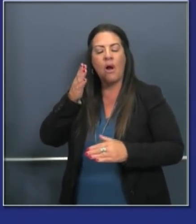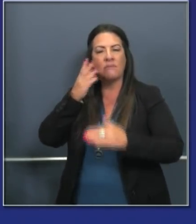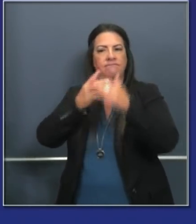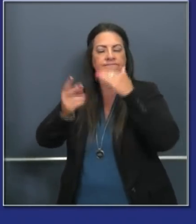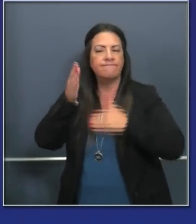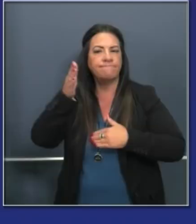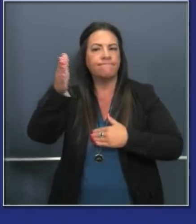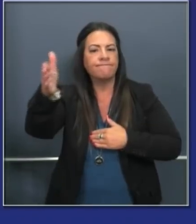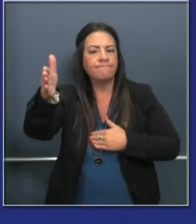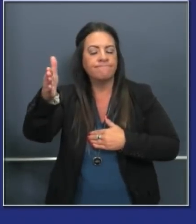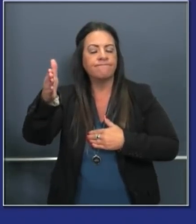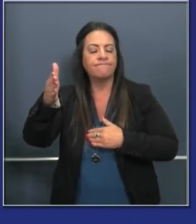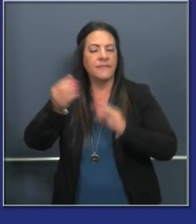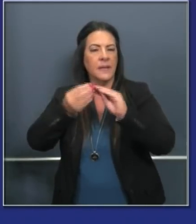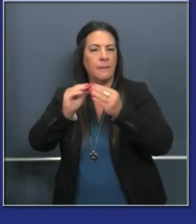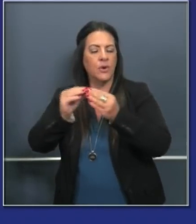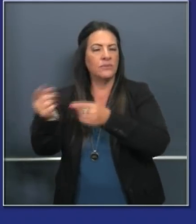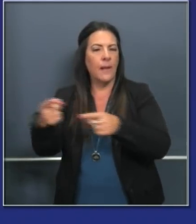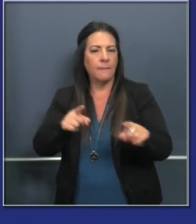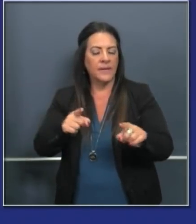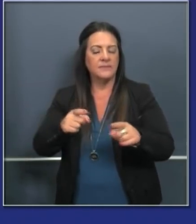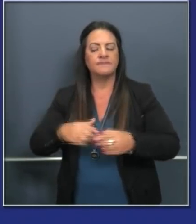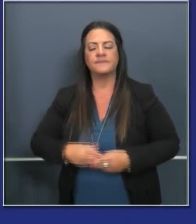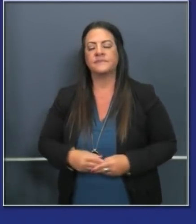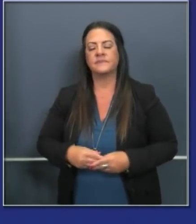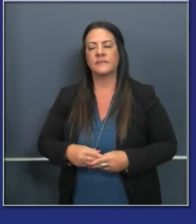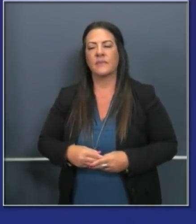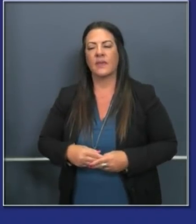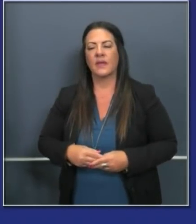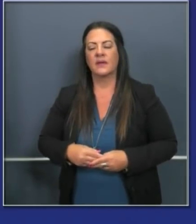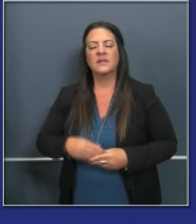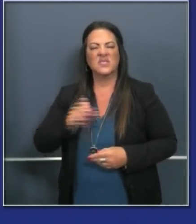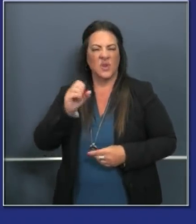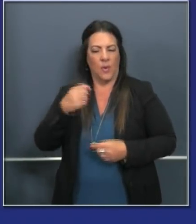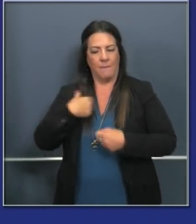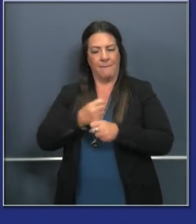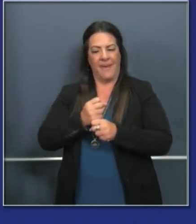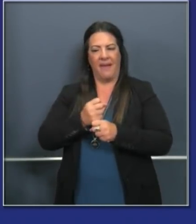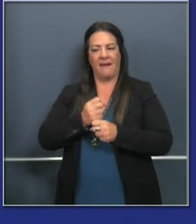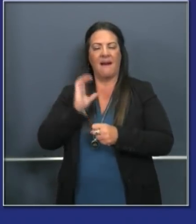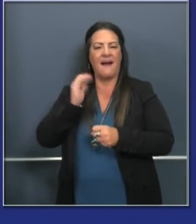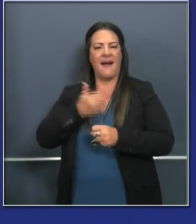BIT OF WHAT FORECAST FORCES NOW CAST, MODELING MEANS AND HOW WE'VE STACKED ALL OF THESE DIFFERENT MODELS THAT I REFERENCED JUST A MOMENT, GO